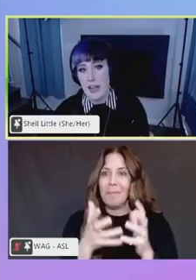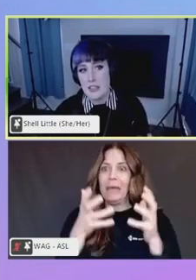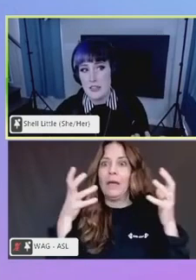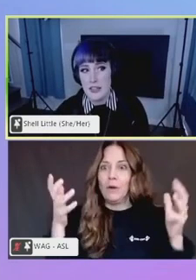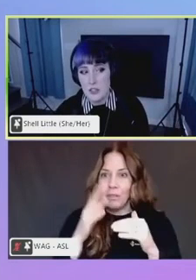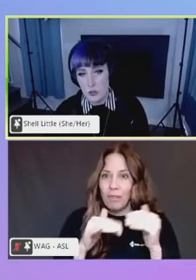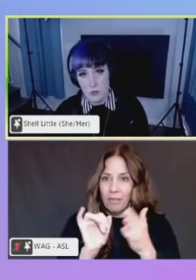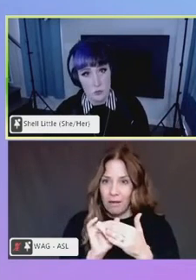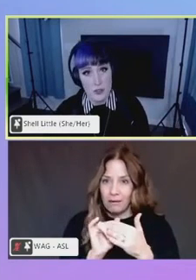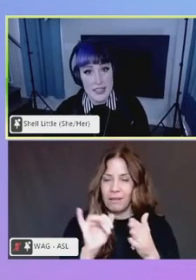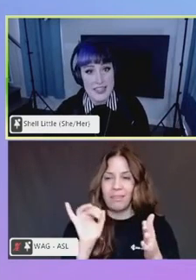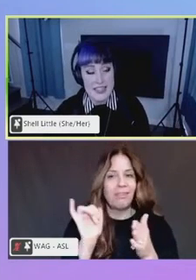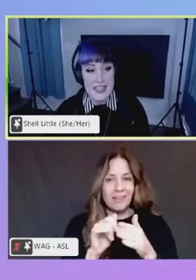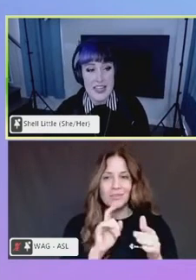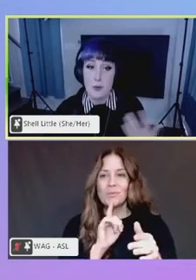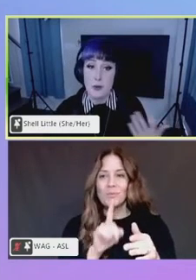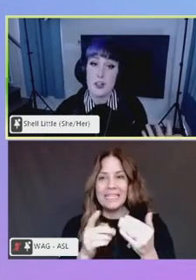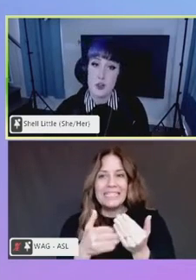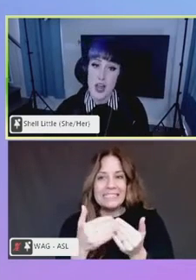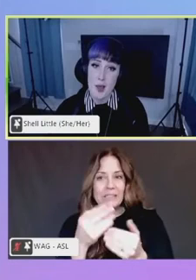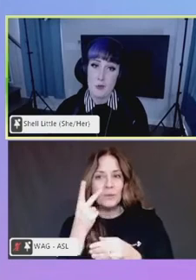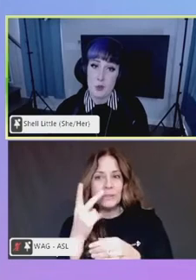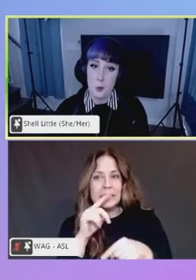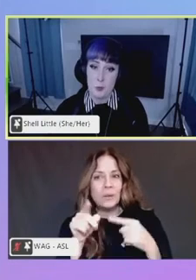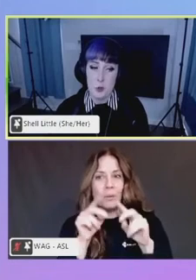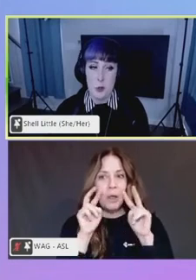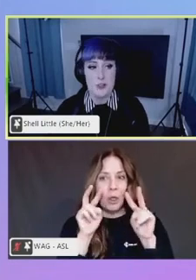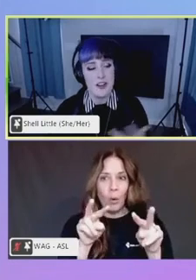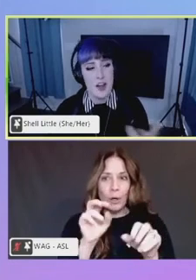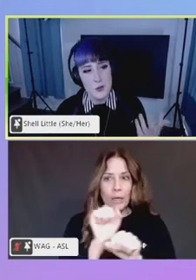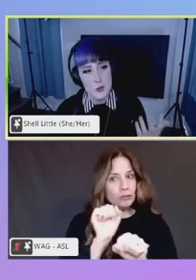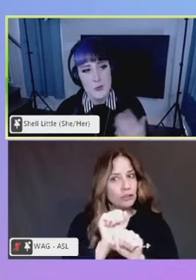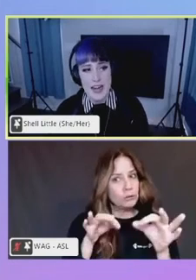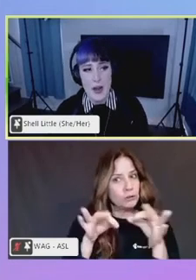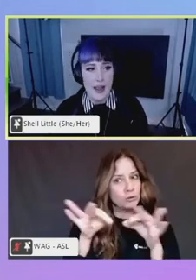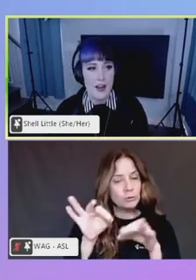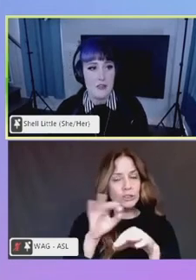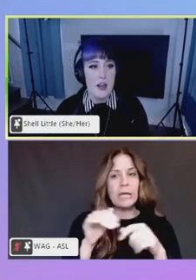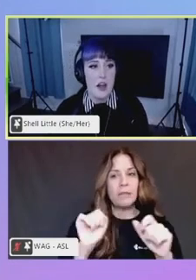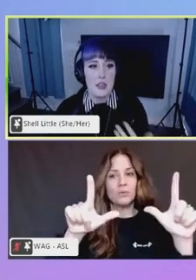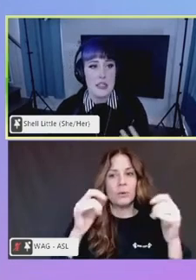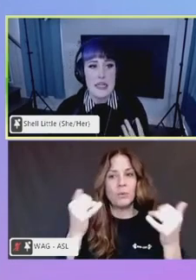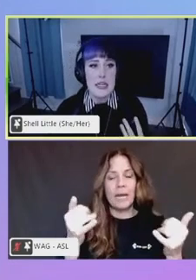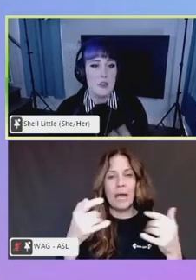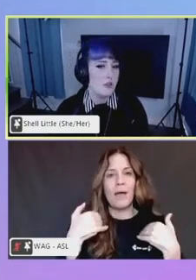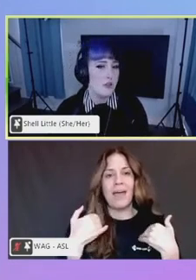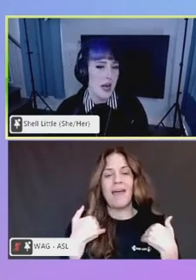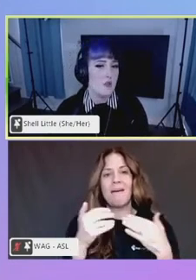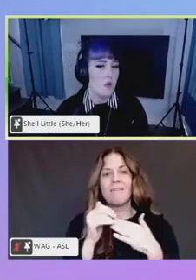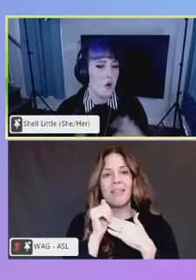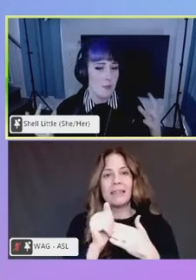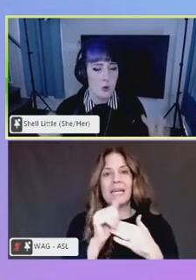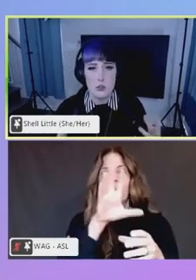people polled said it became bigger so on top of already having incredible workloads incredible workload, it